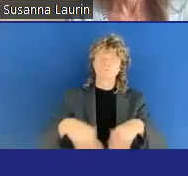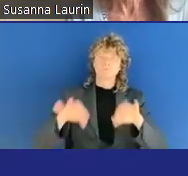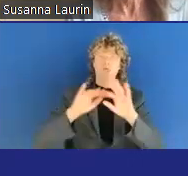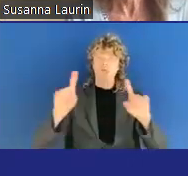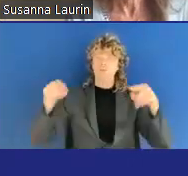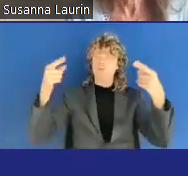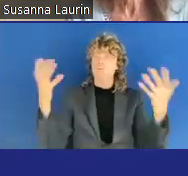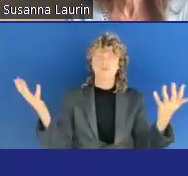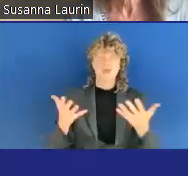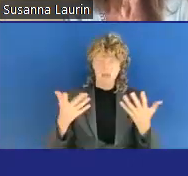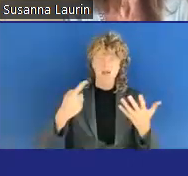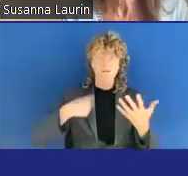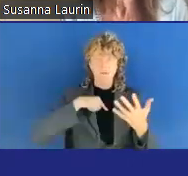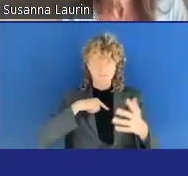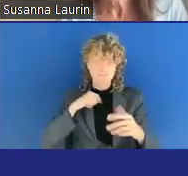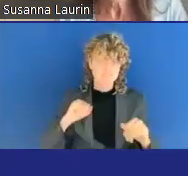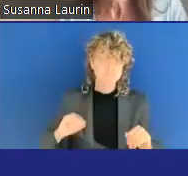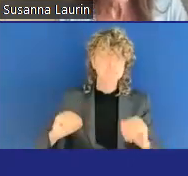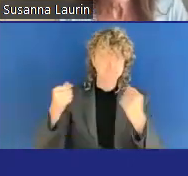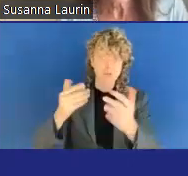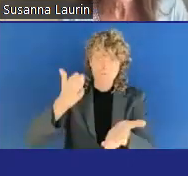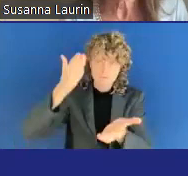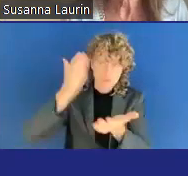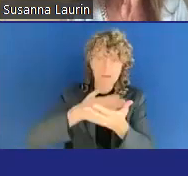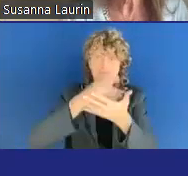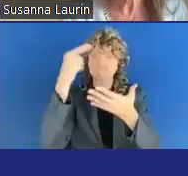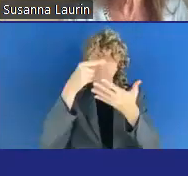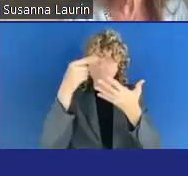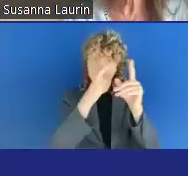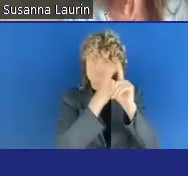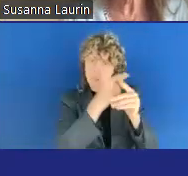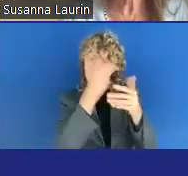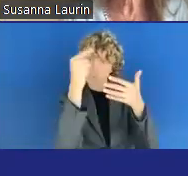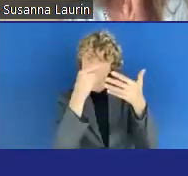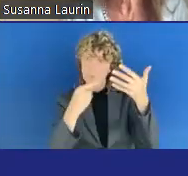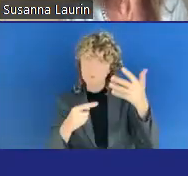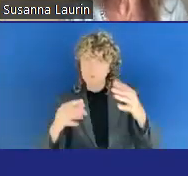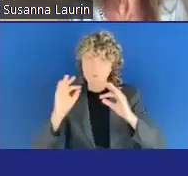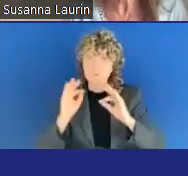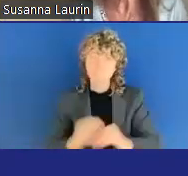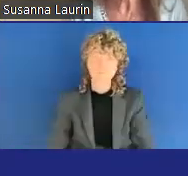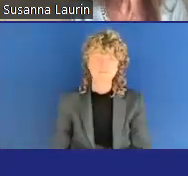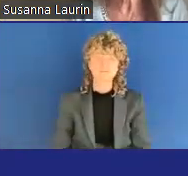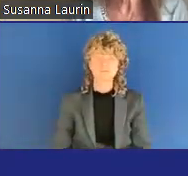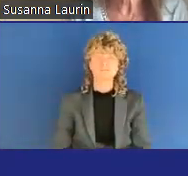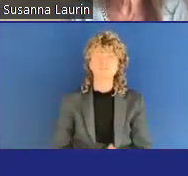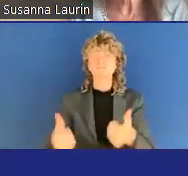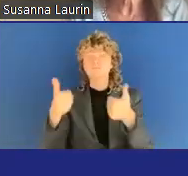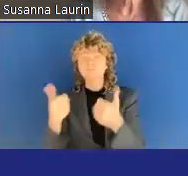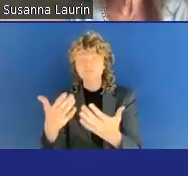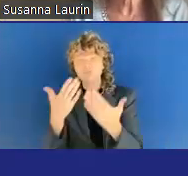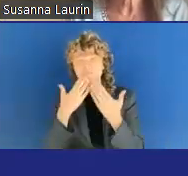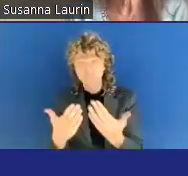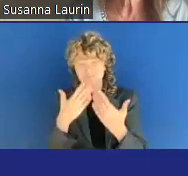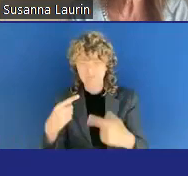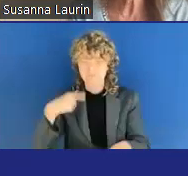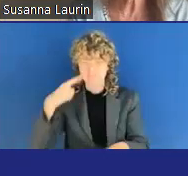Okay. Thanks a lot. I think that was the questions we had from the audience as of today. I would like to wrap up, but I did get a